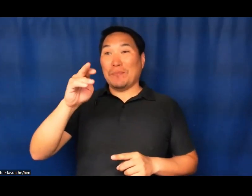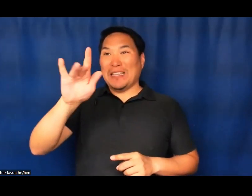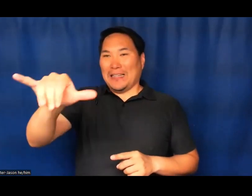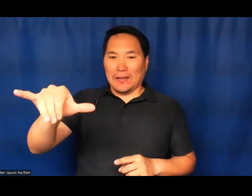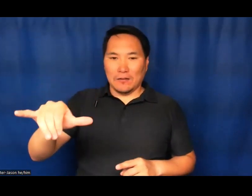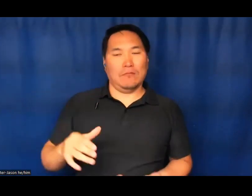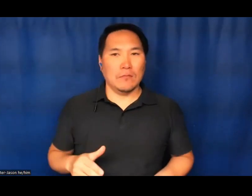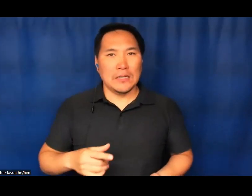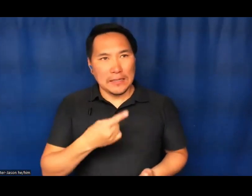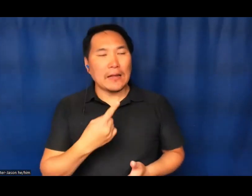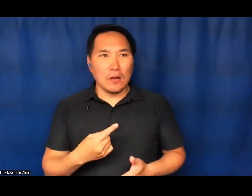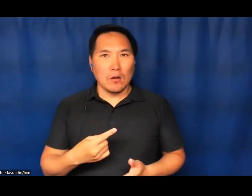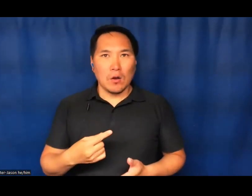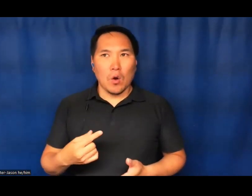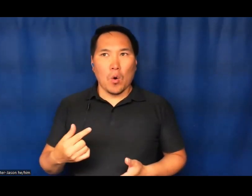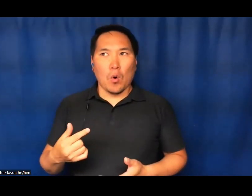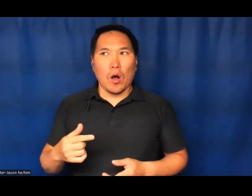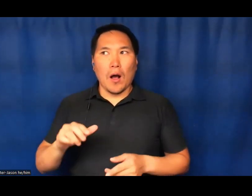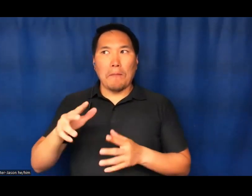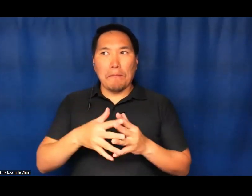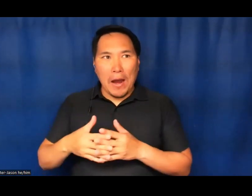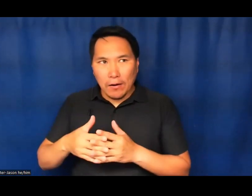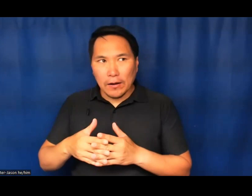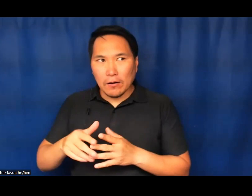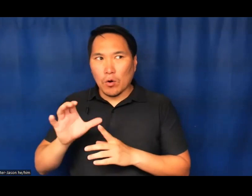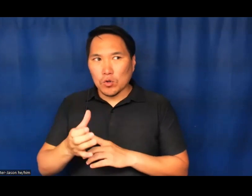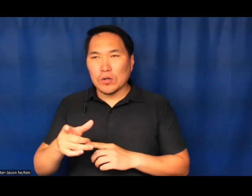And respect for court. But the courts have to act like courts.